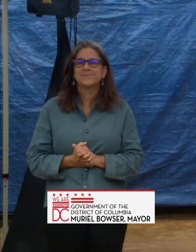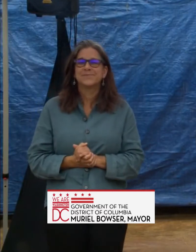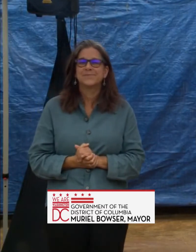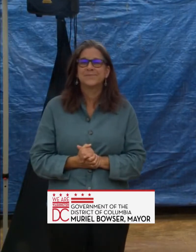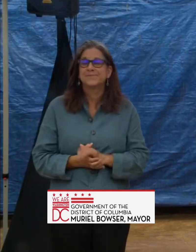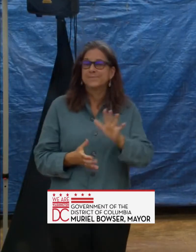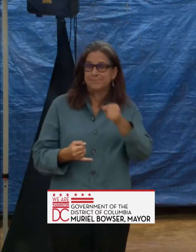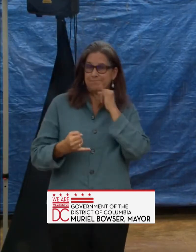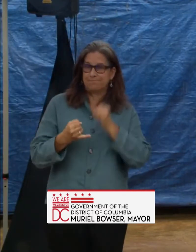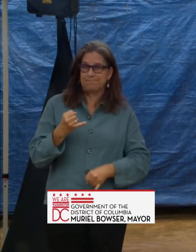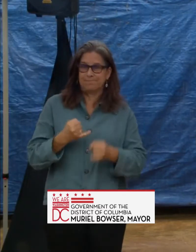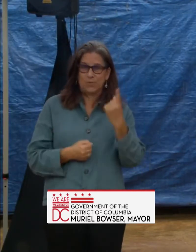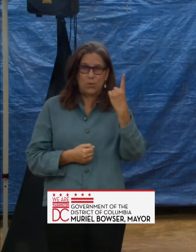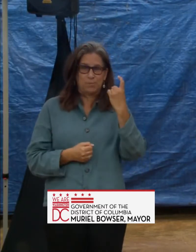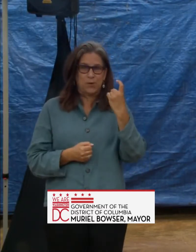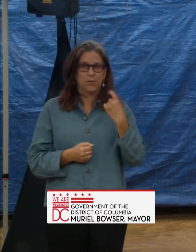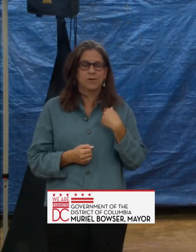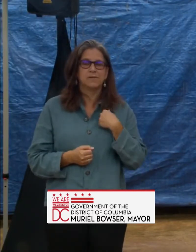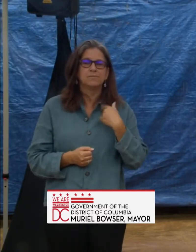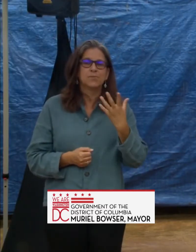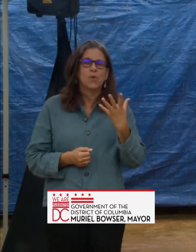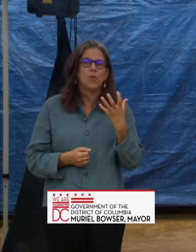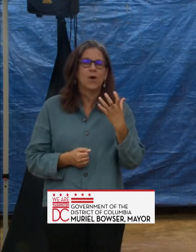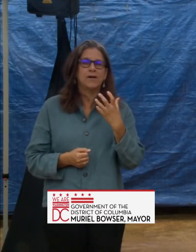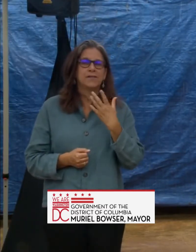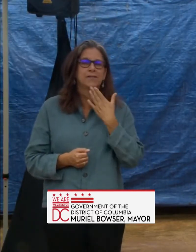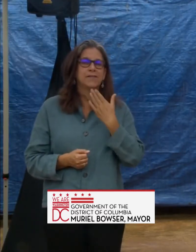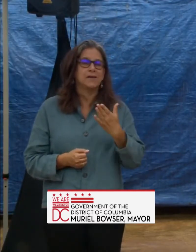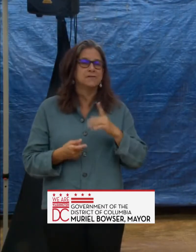NEED TO THANK MY DGS TEAM, A TEAM WHO ACTUALLY STARTED THIS